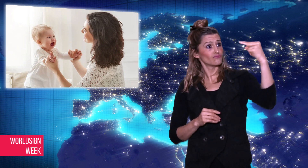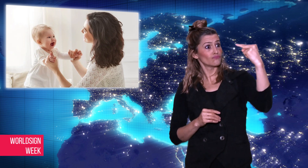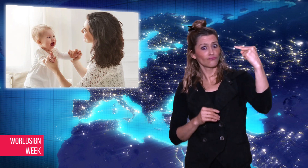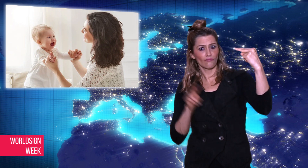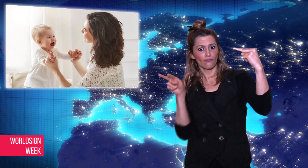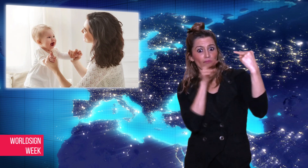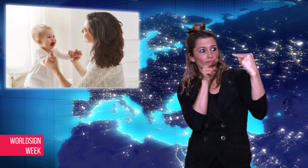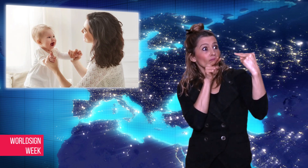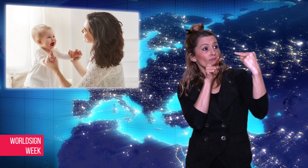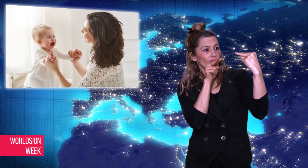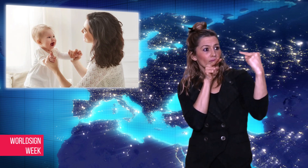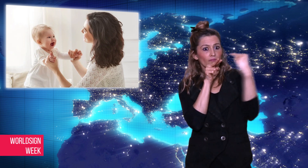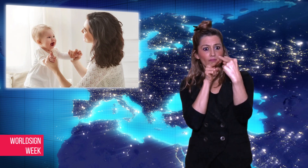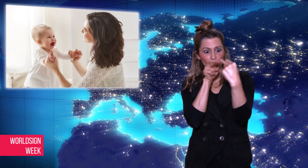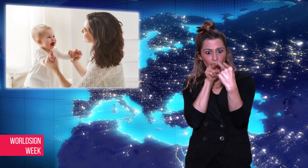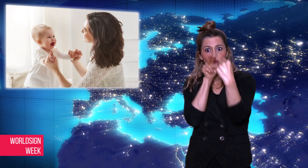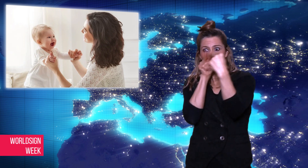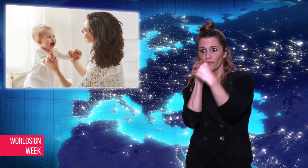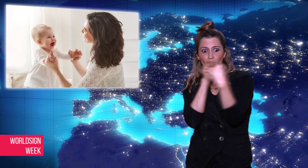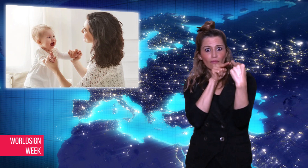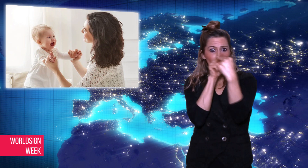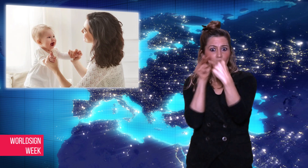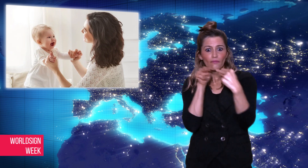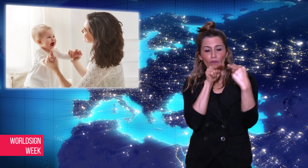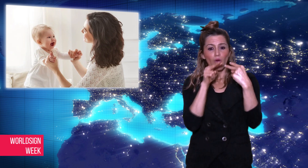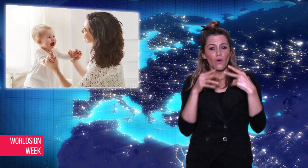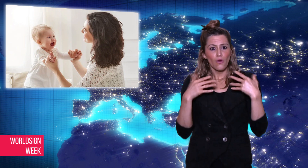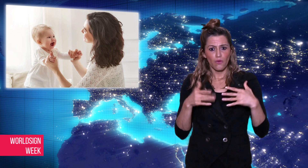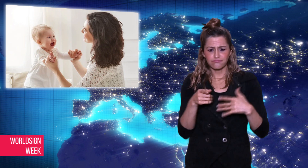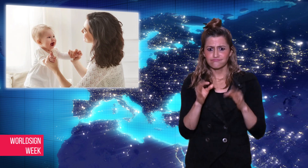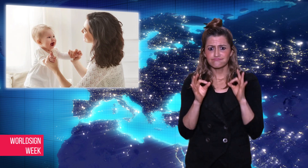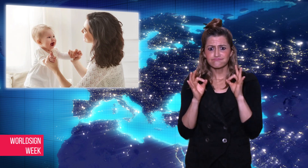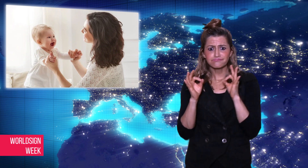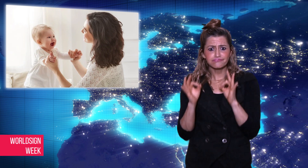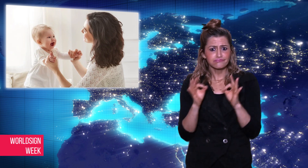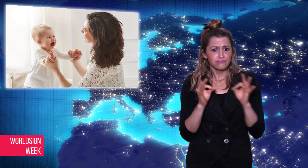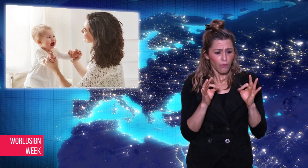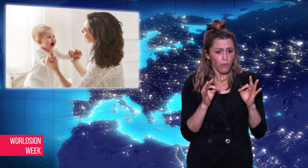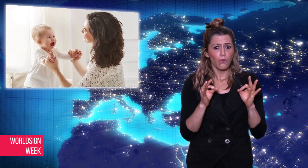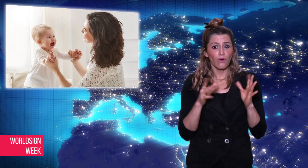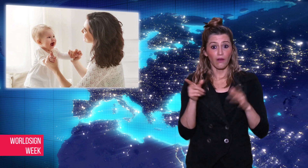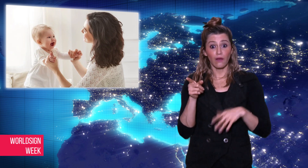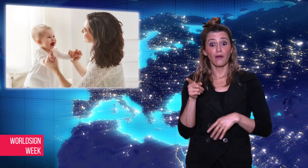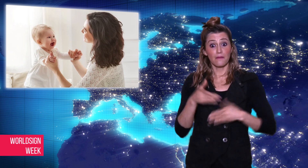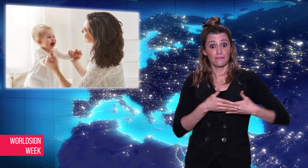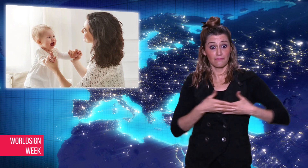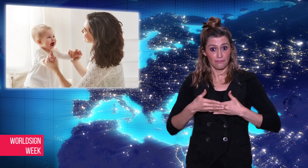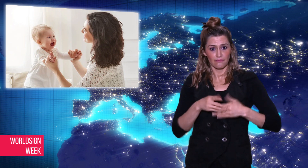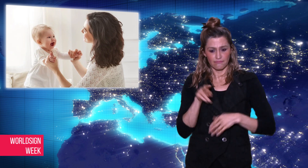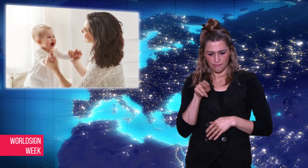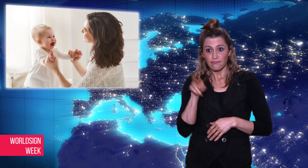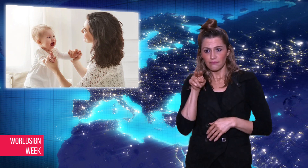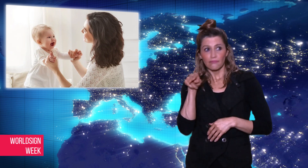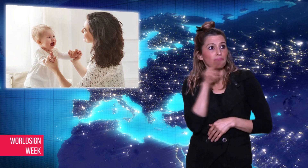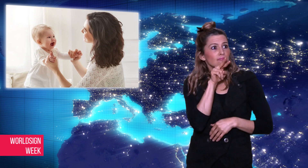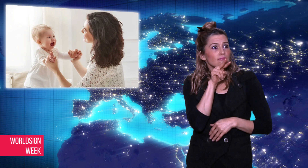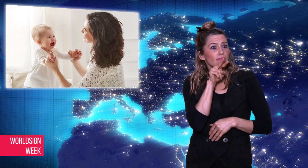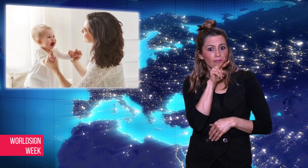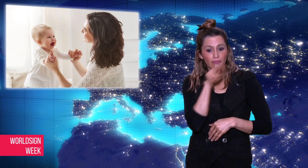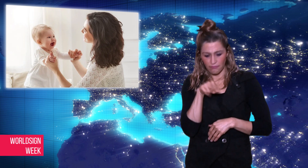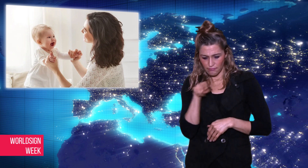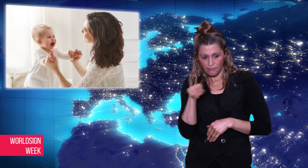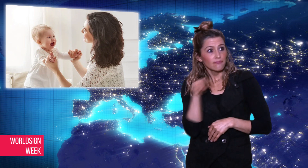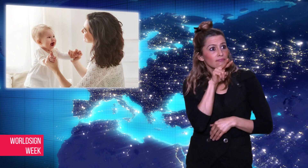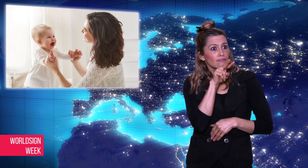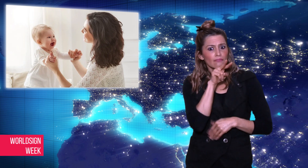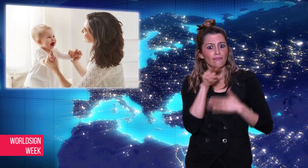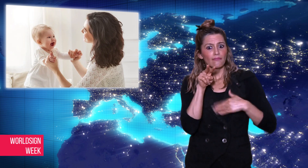attentive in eye gazing, accurately followed the